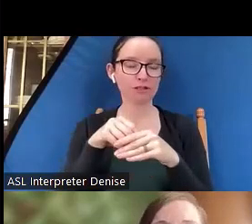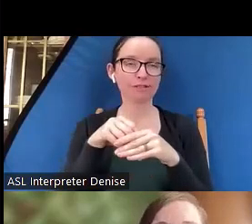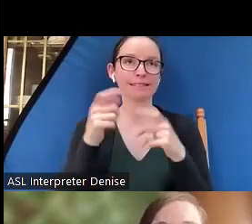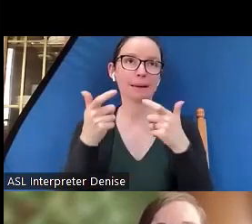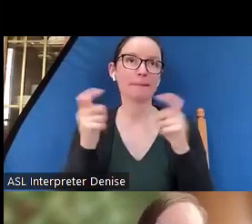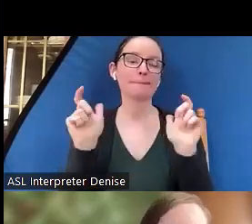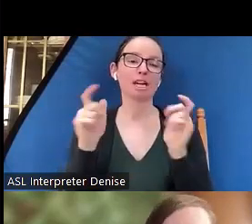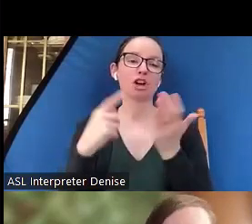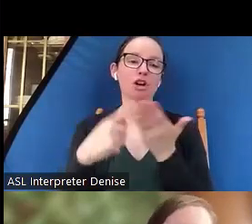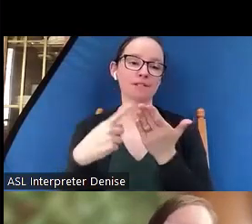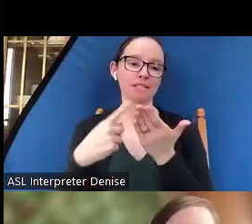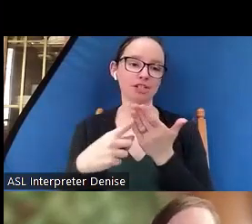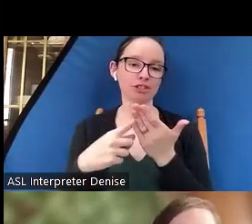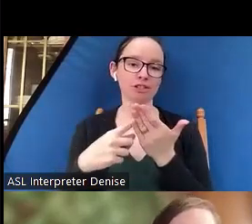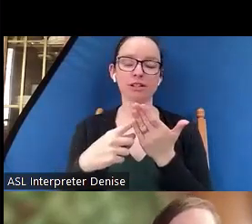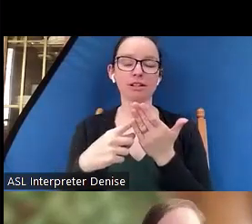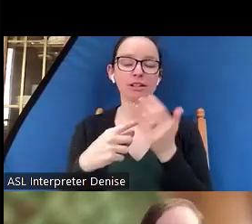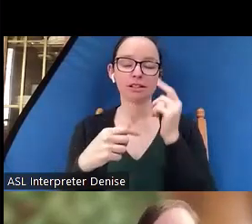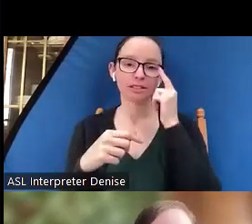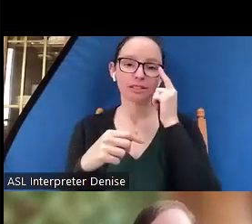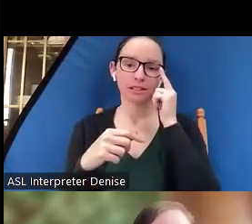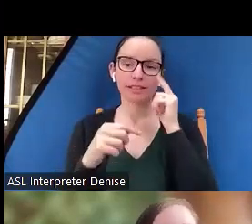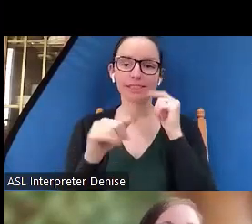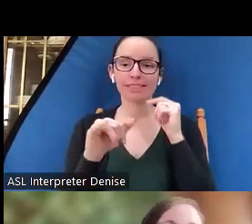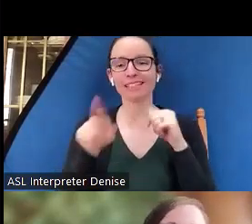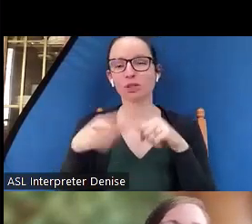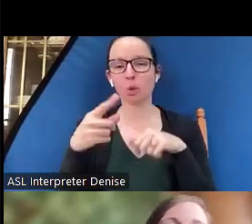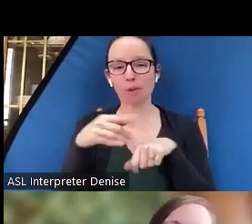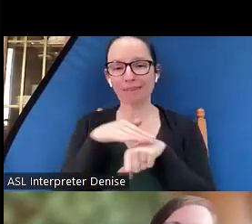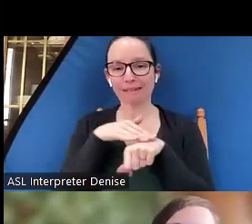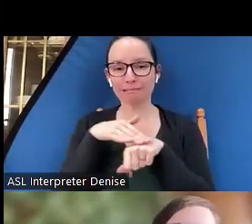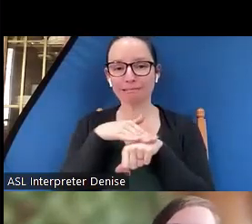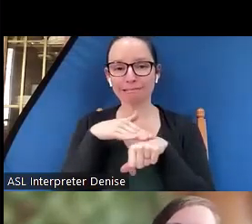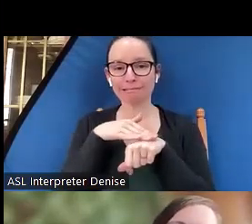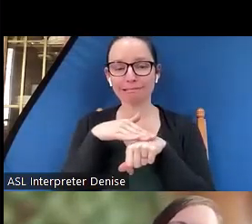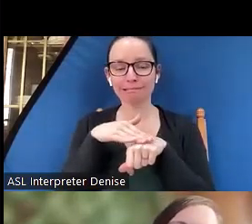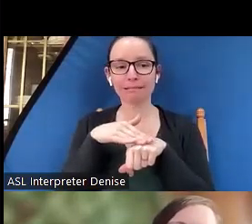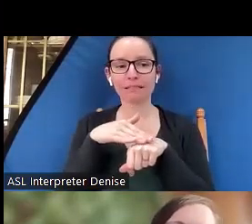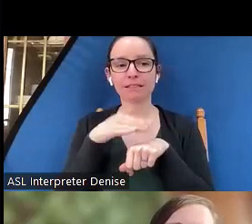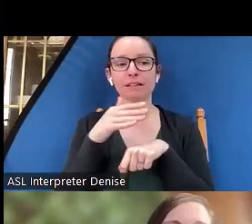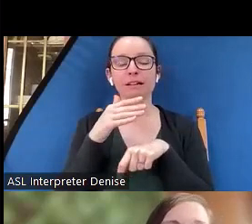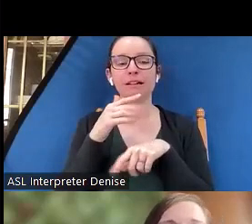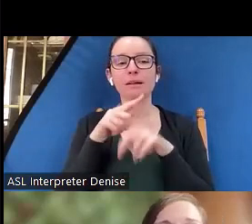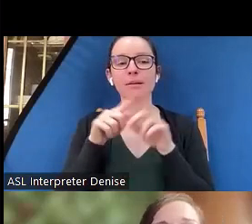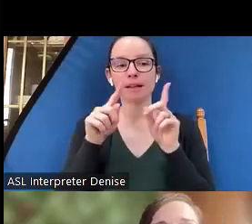and we are only getting into just the tip of it today. But some themes that we've heard in the SAS program that were